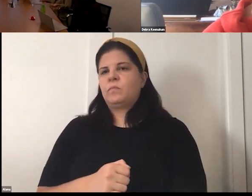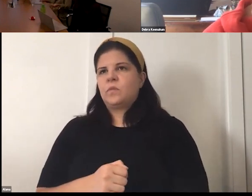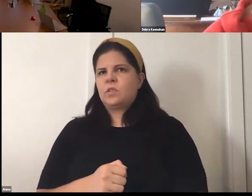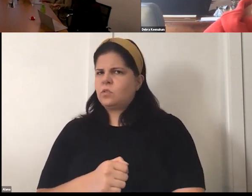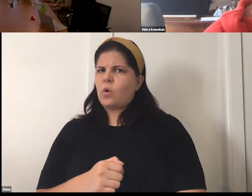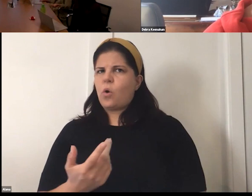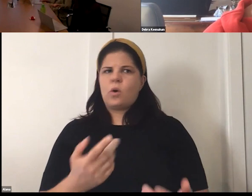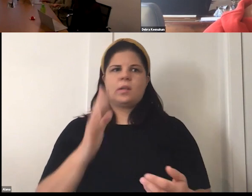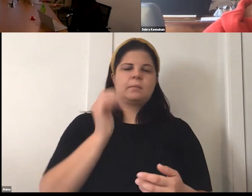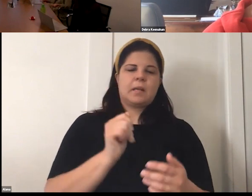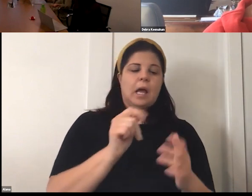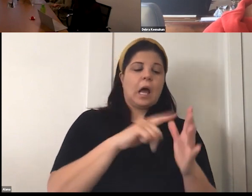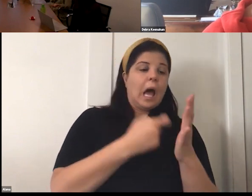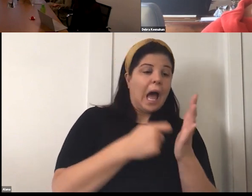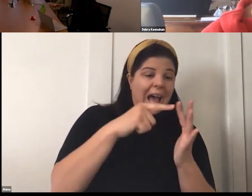and arts professionals.